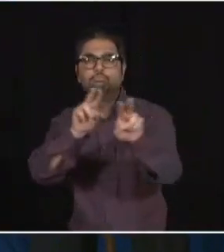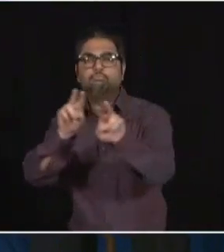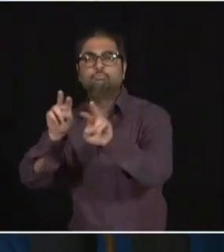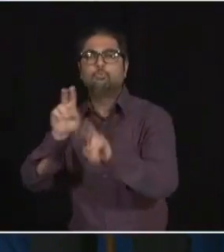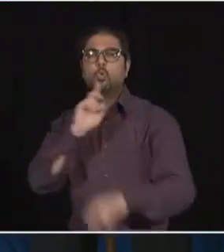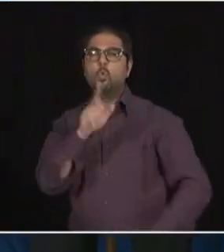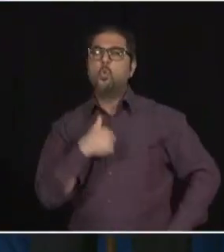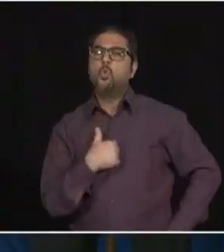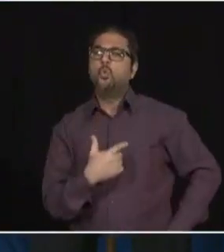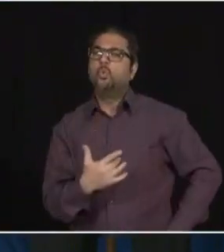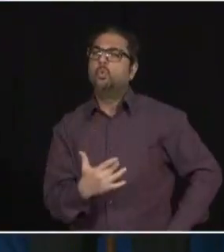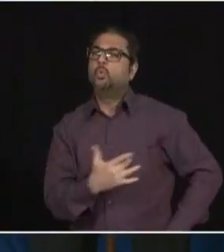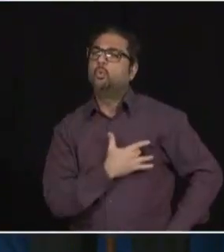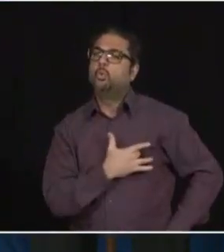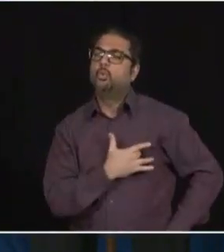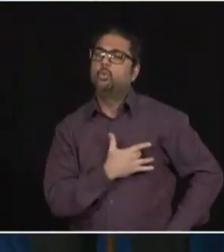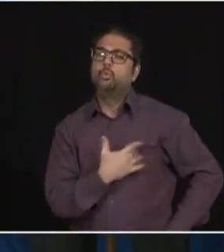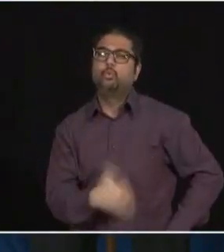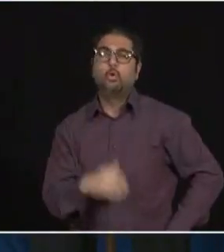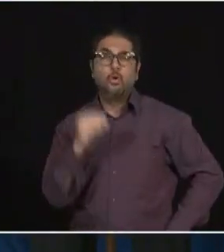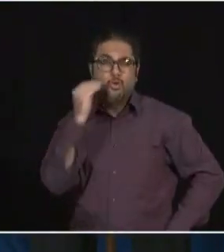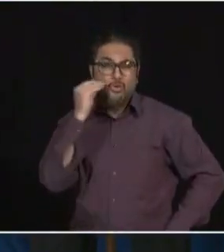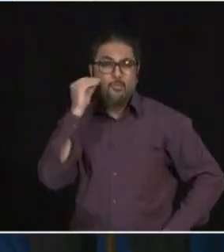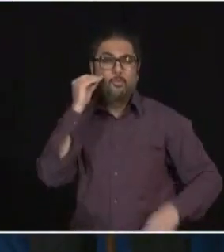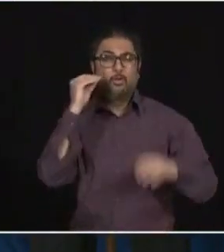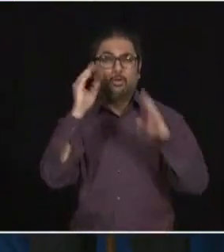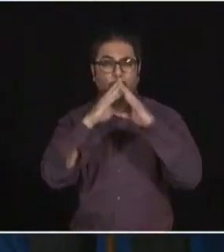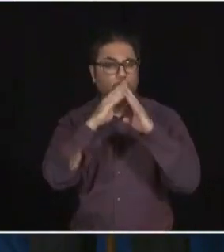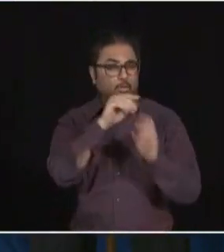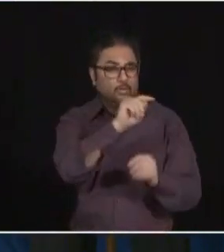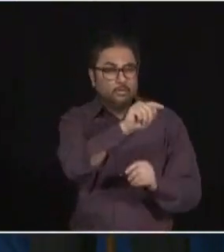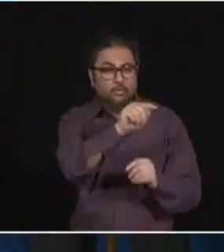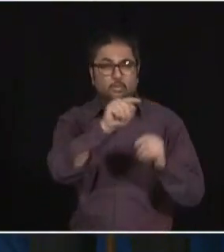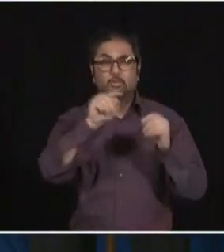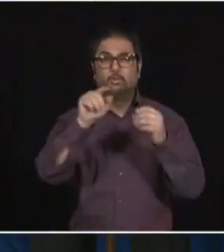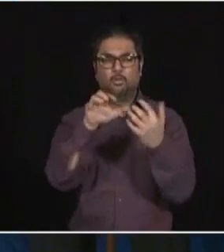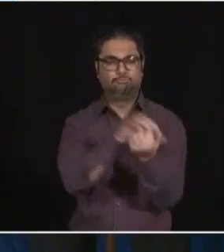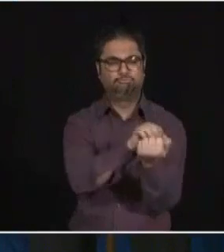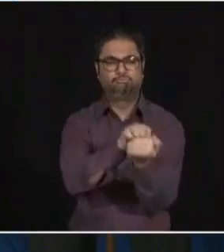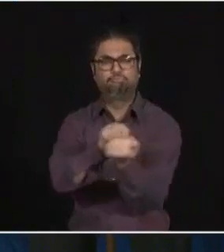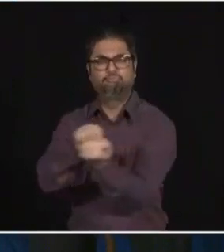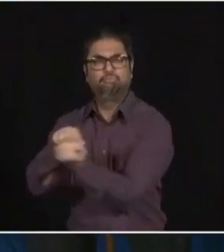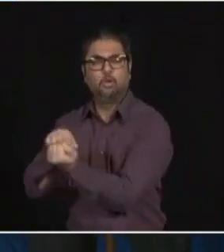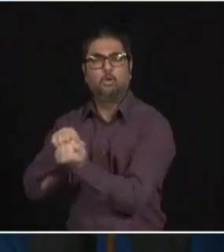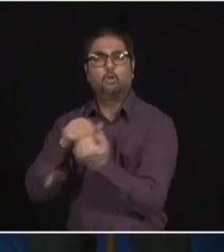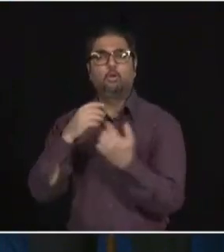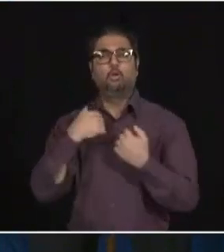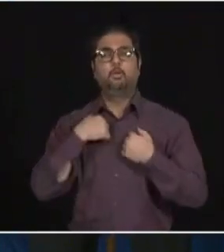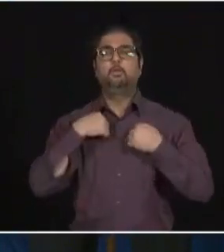It was a situation we vowed to be better prepared for in the future. That's why, on